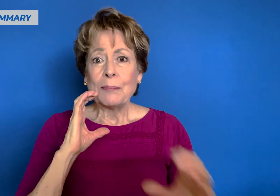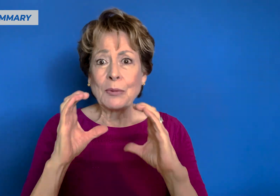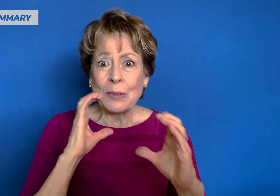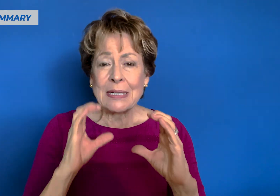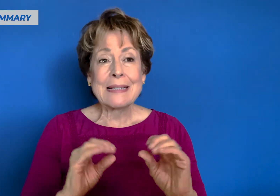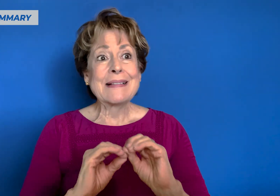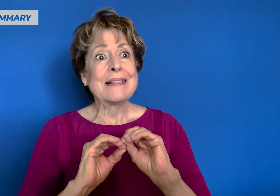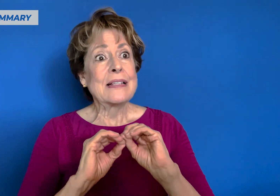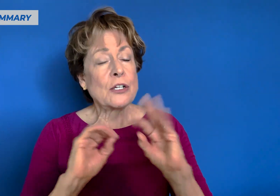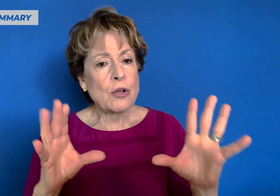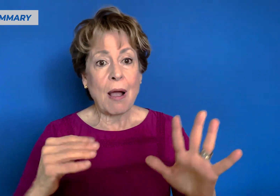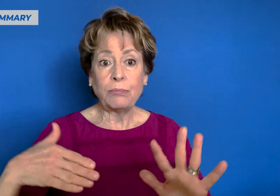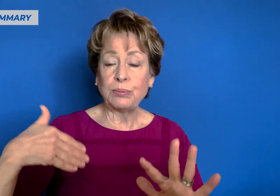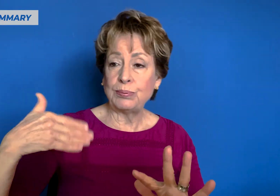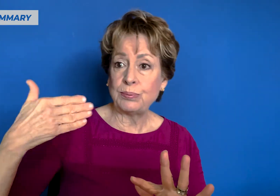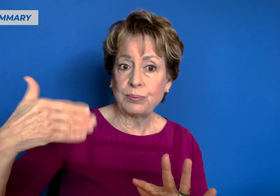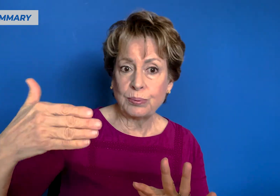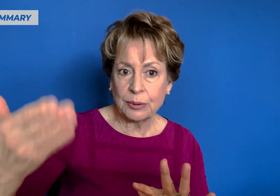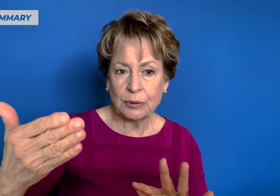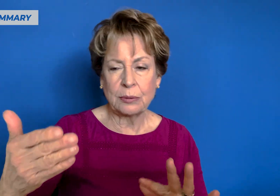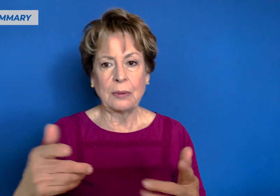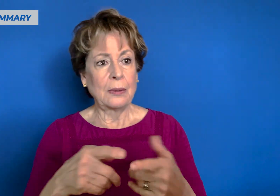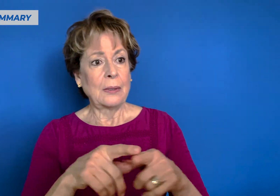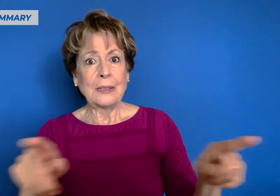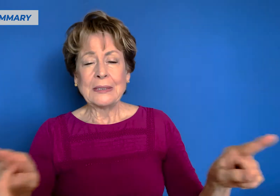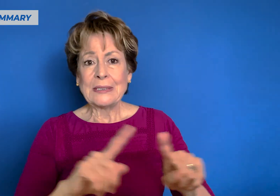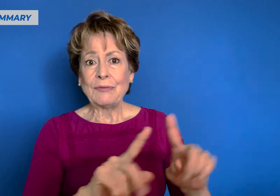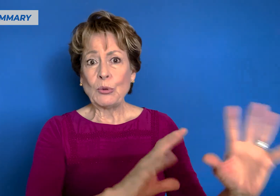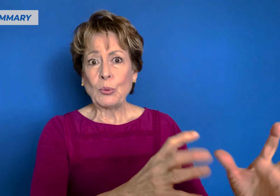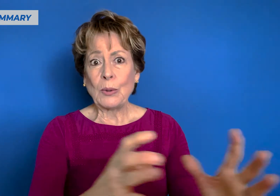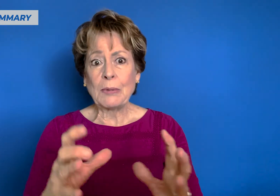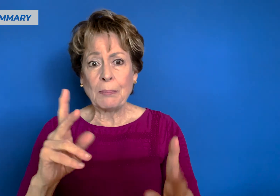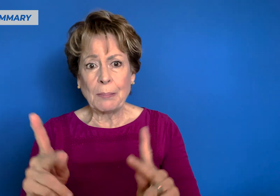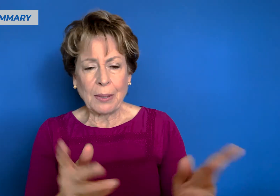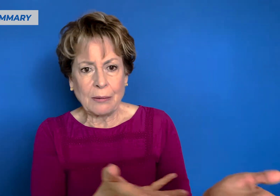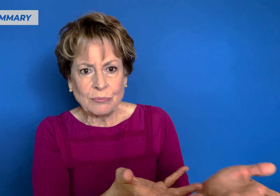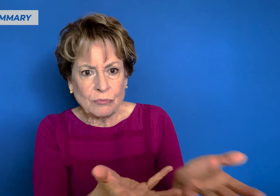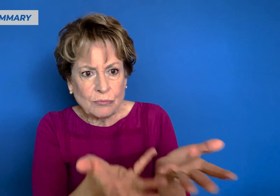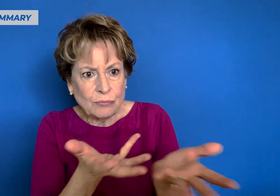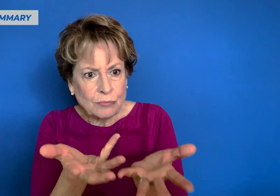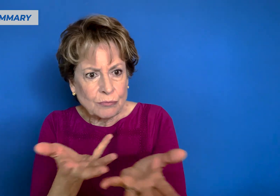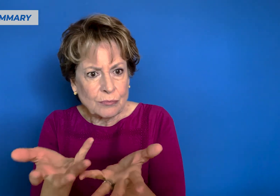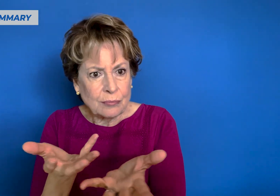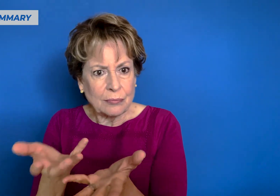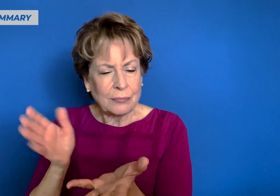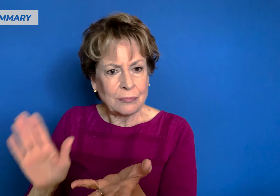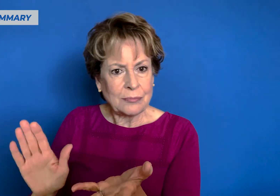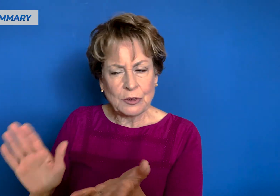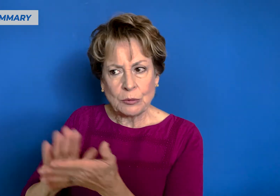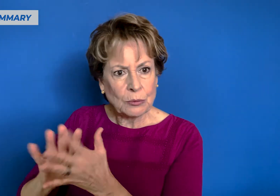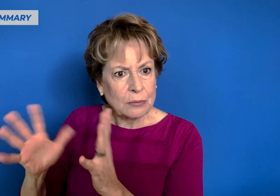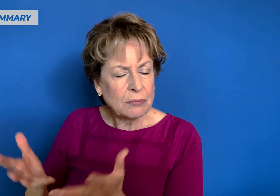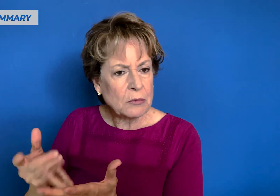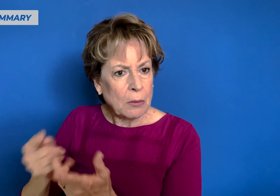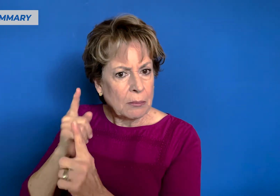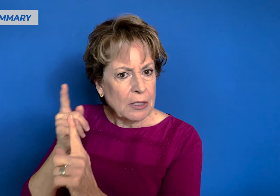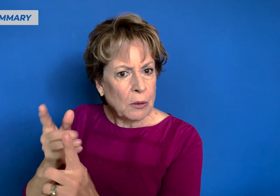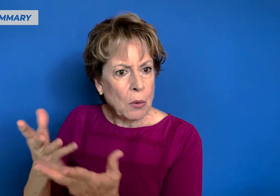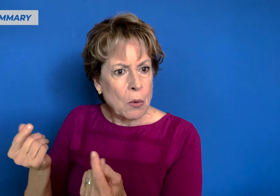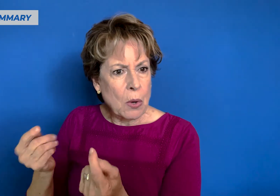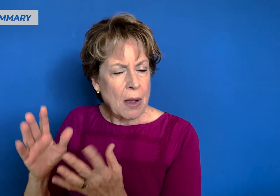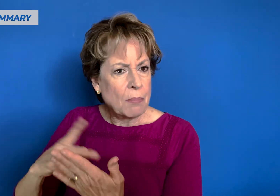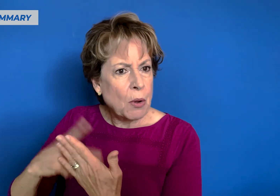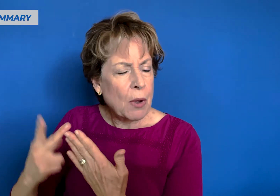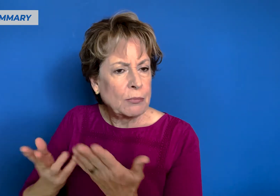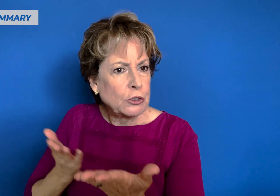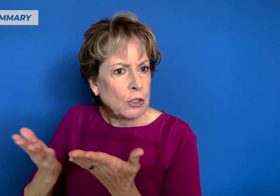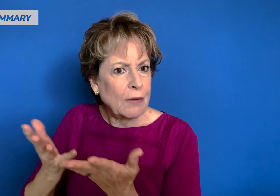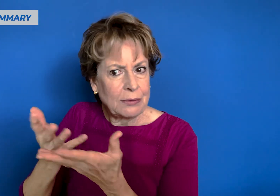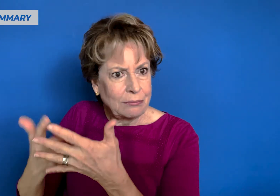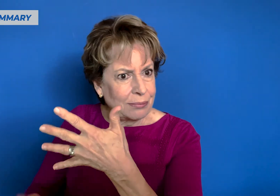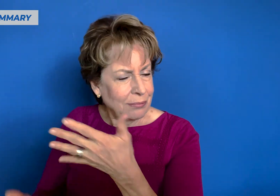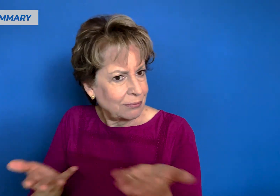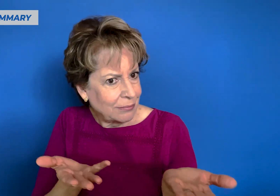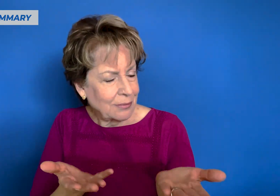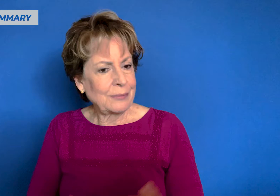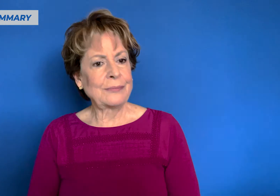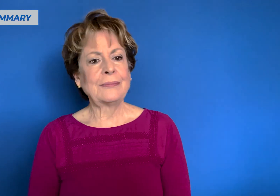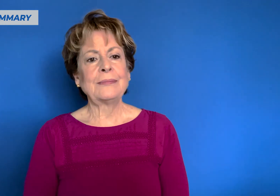Communicate frequently and clearly with diverse audiences about the organization, its mission, and its programs and services.